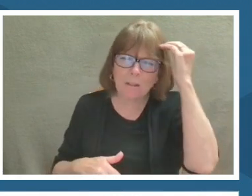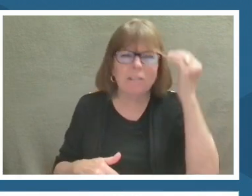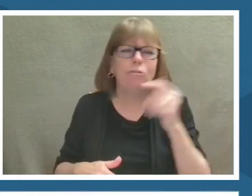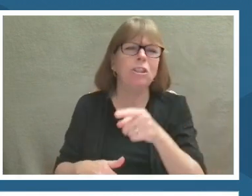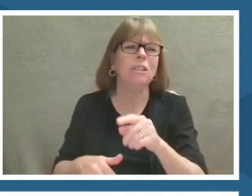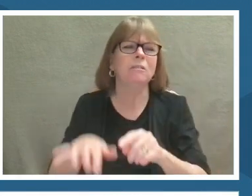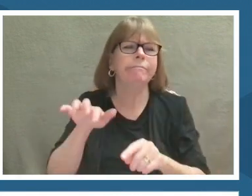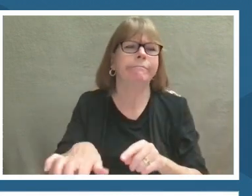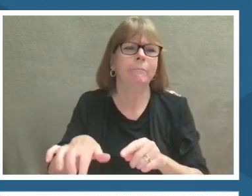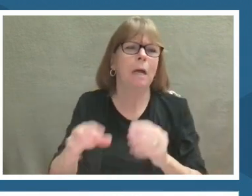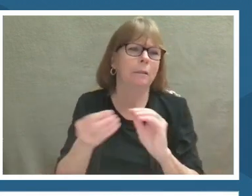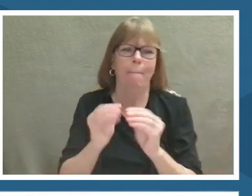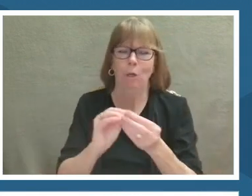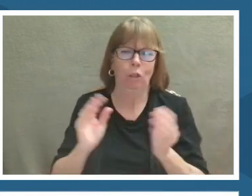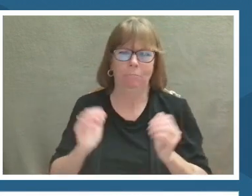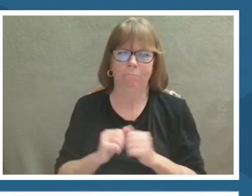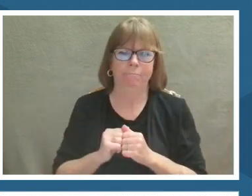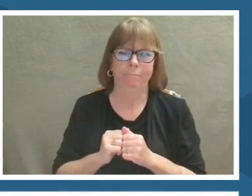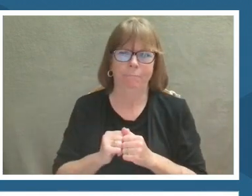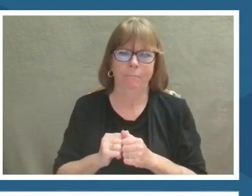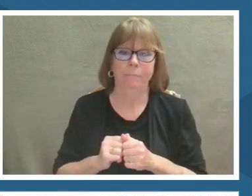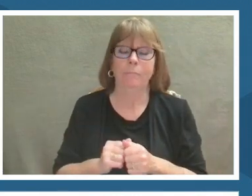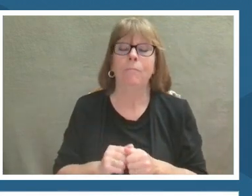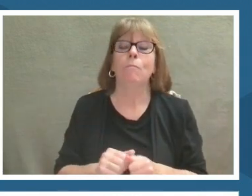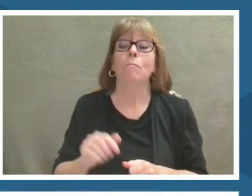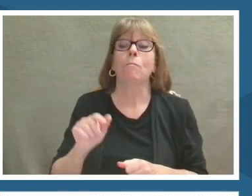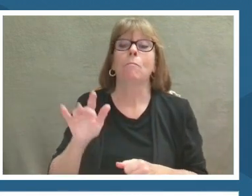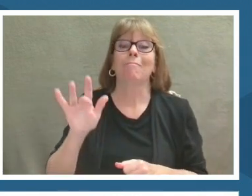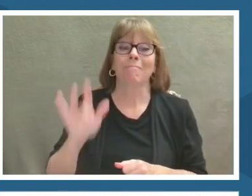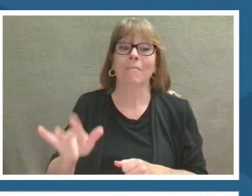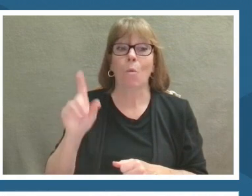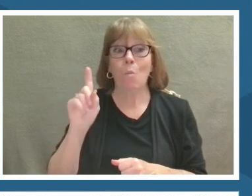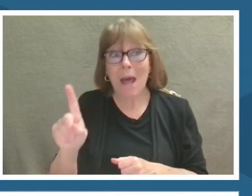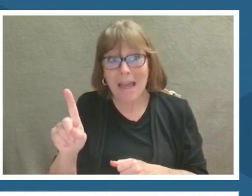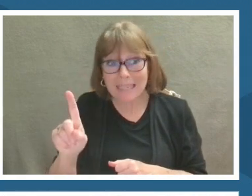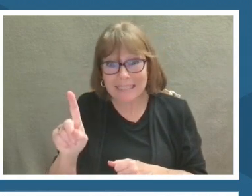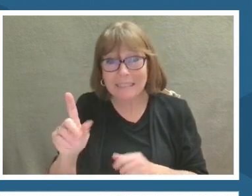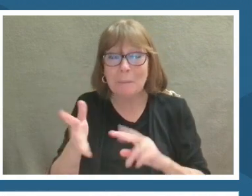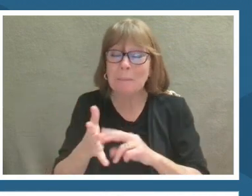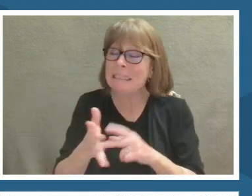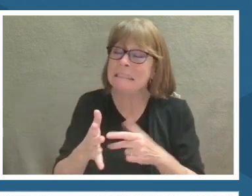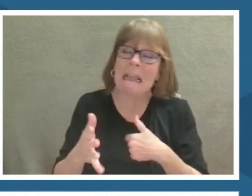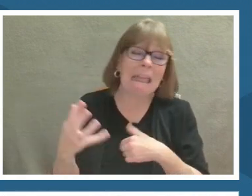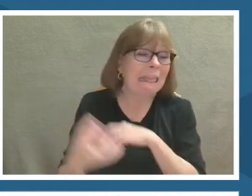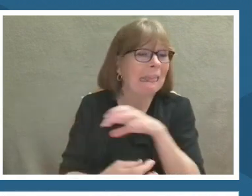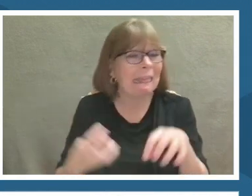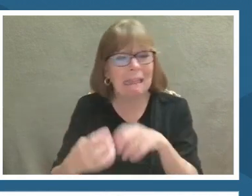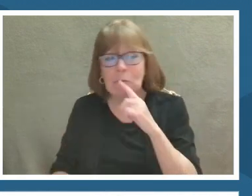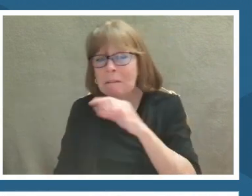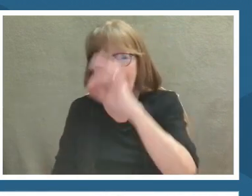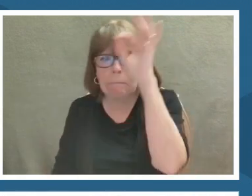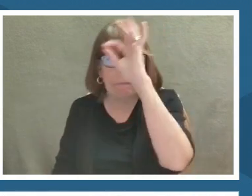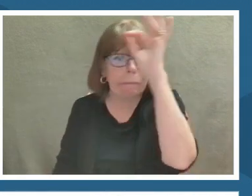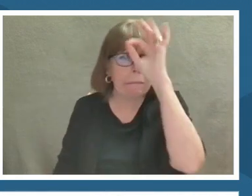um one being i'm still really confused not at all i